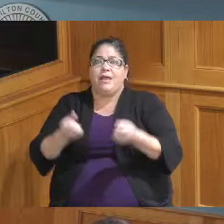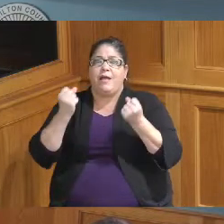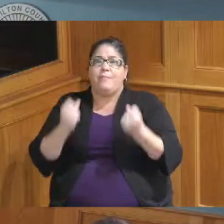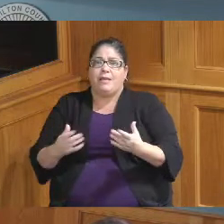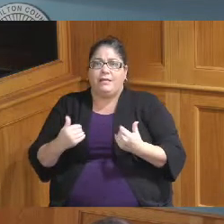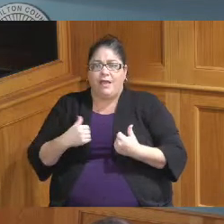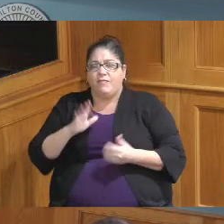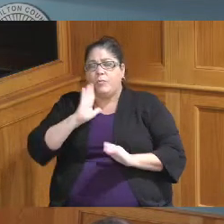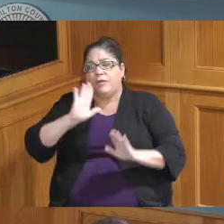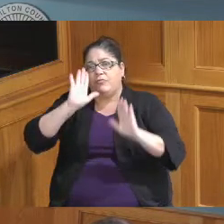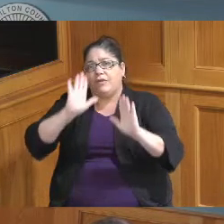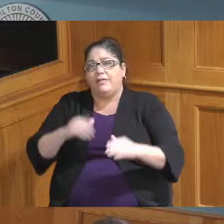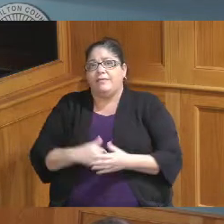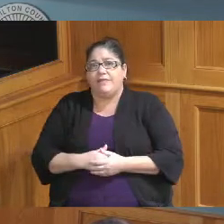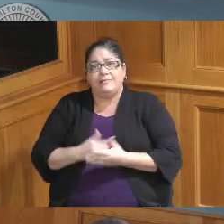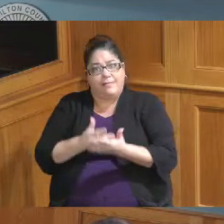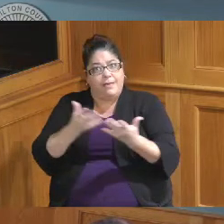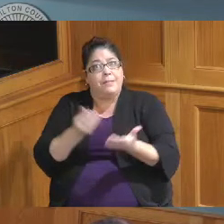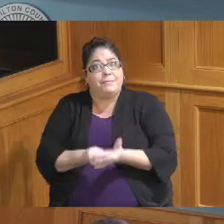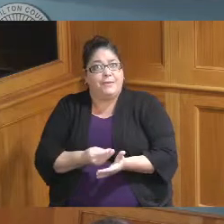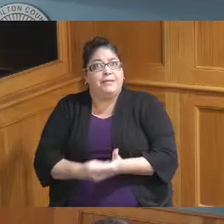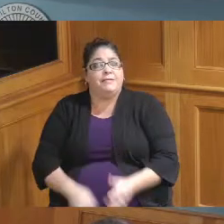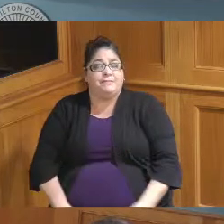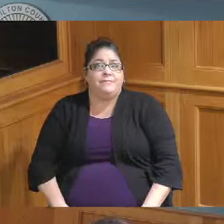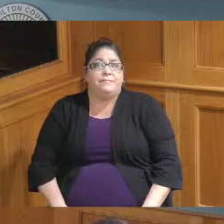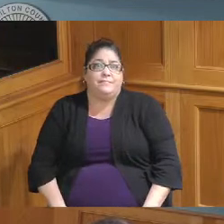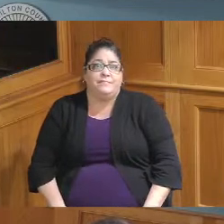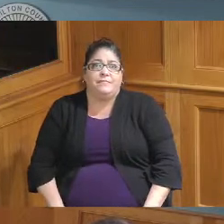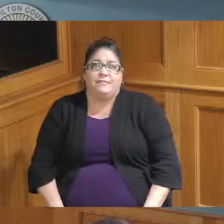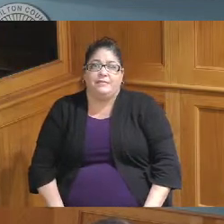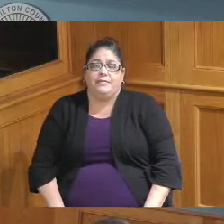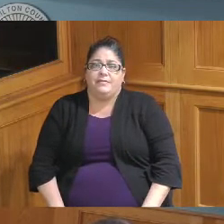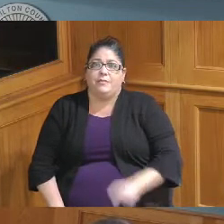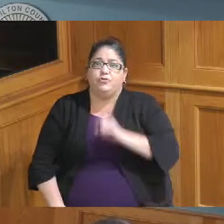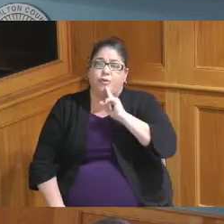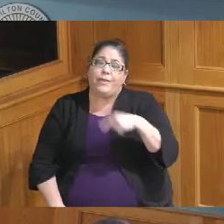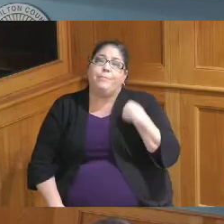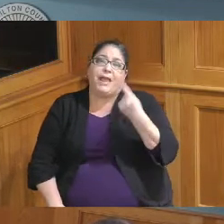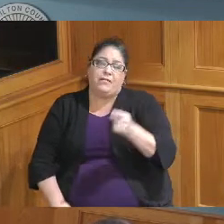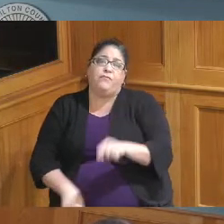that would be great that's a lot of money I'm sure they' been here for a while but sure yeah we can